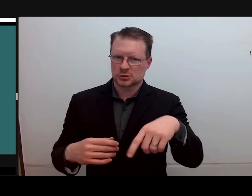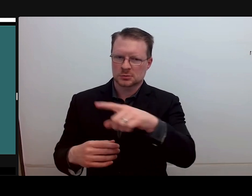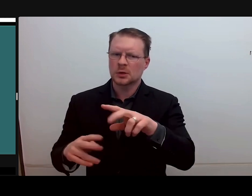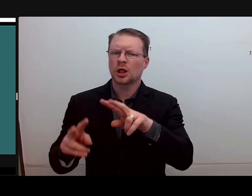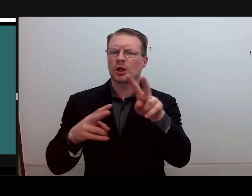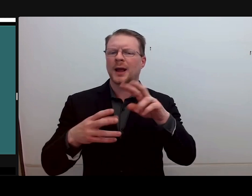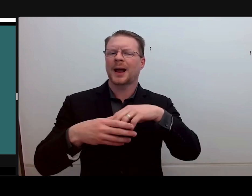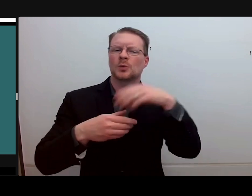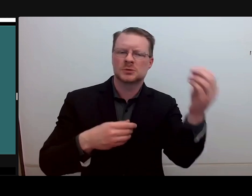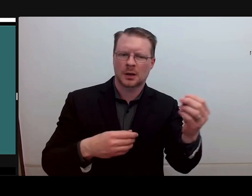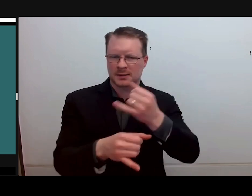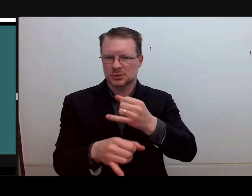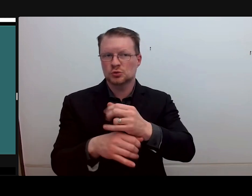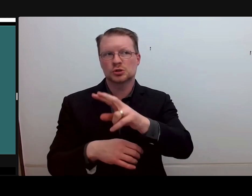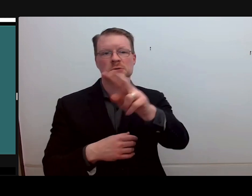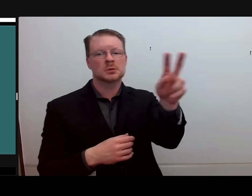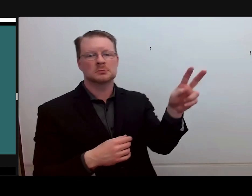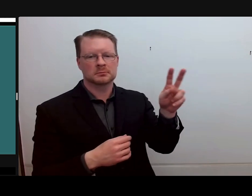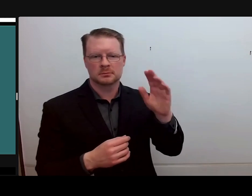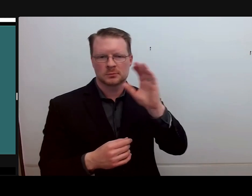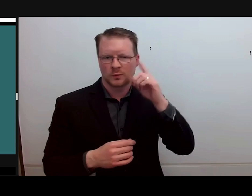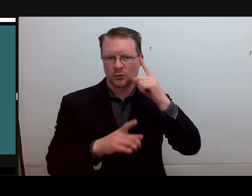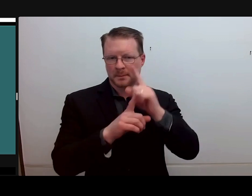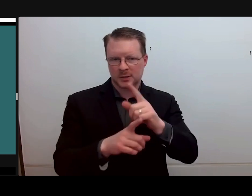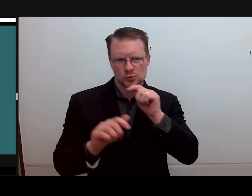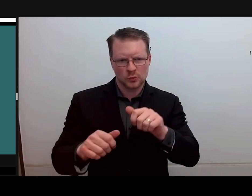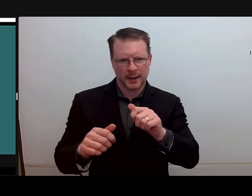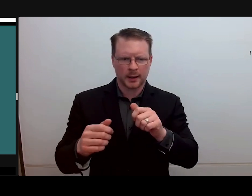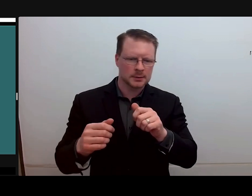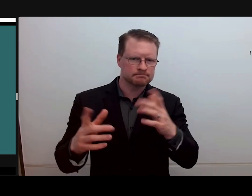and understanding. So I encourage people to look outside of their institutions